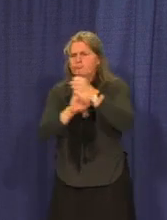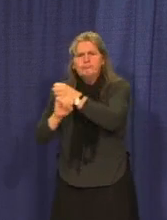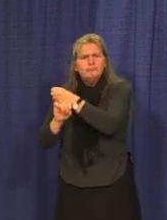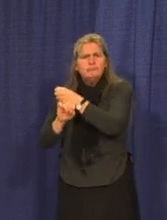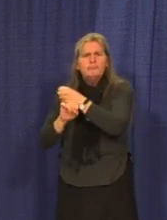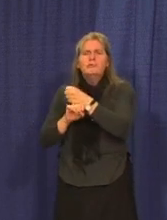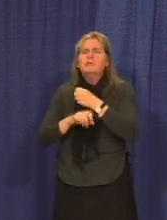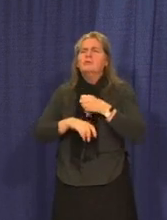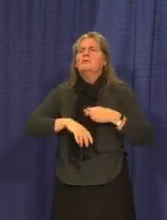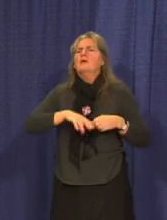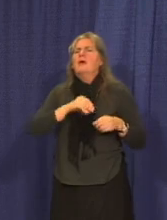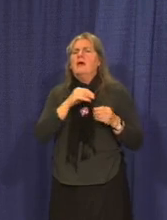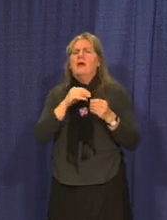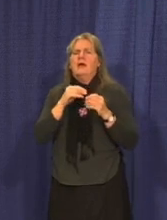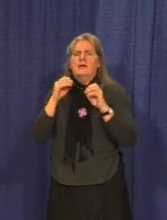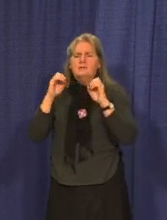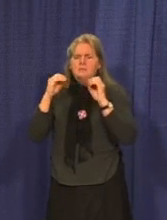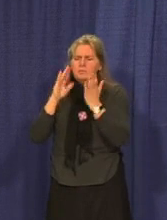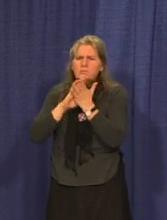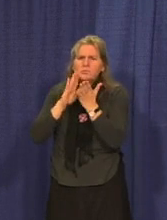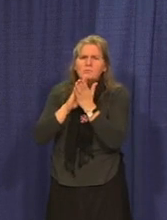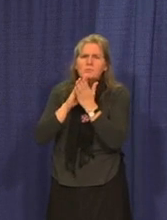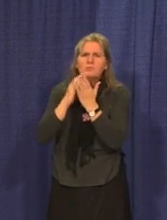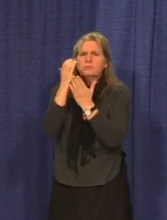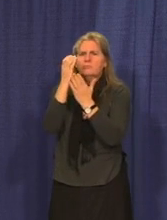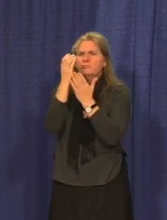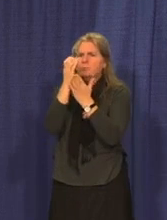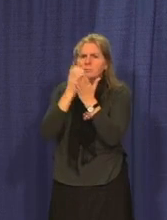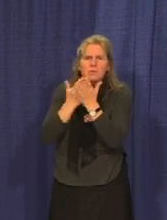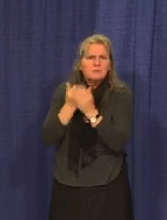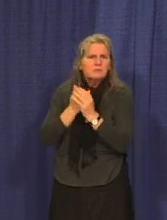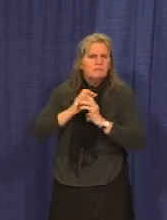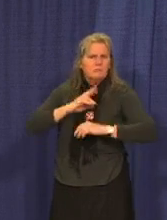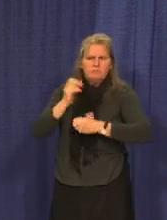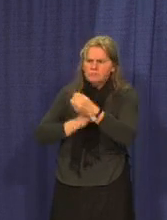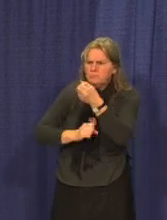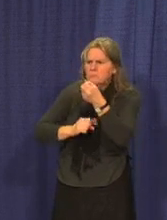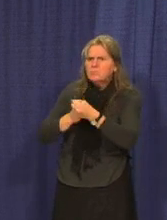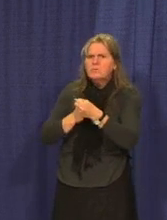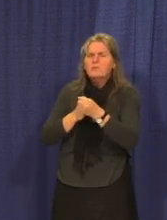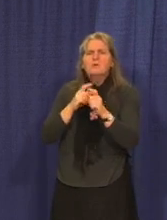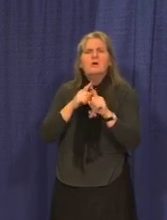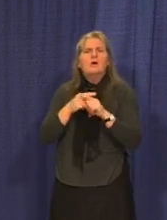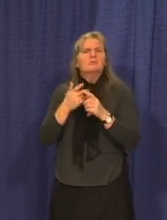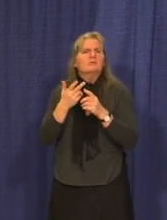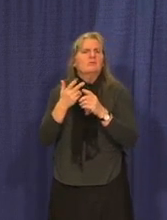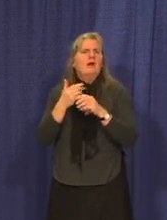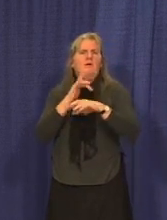for extra support for education as well. There are lots of opportunities